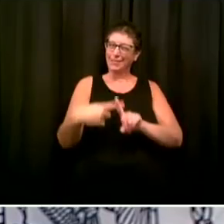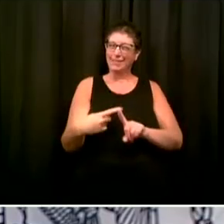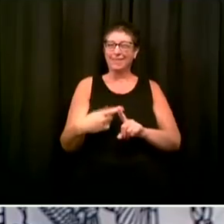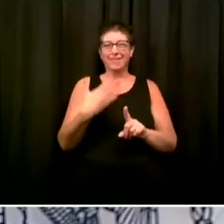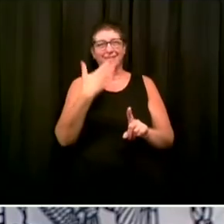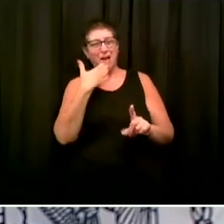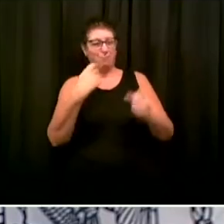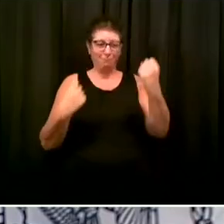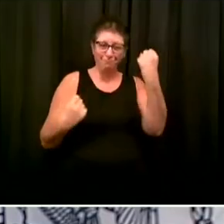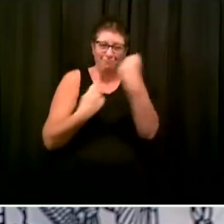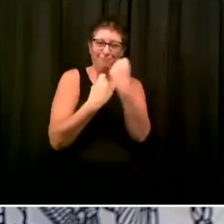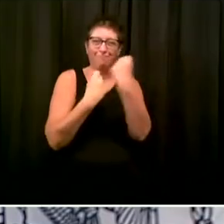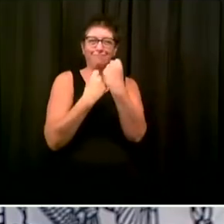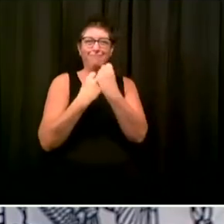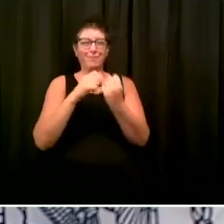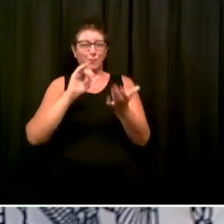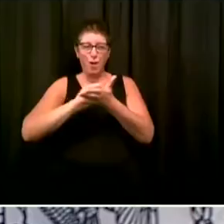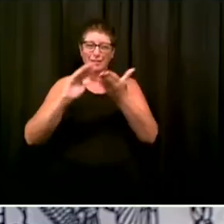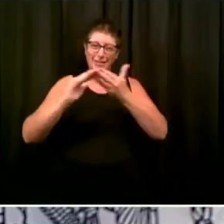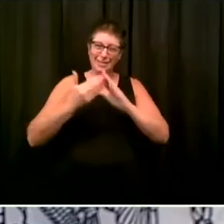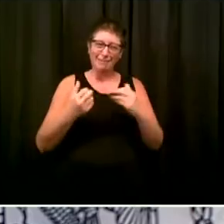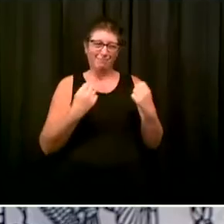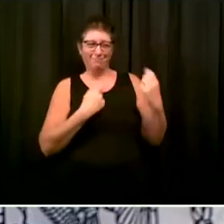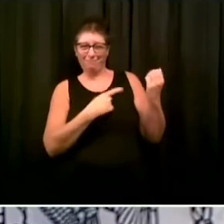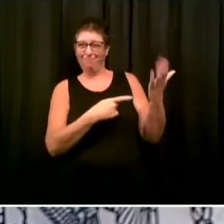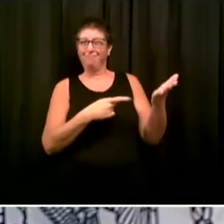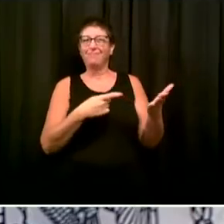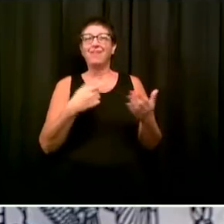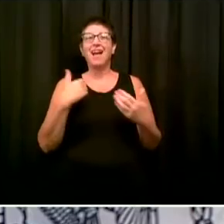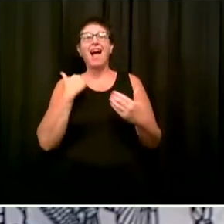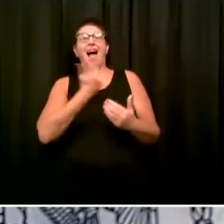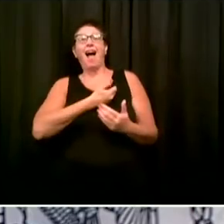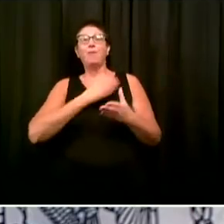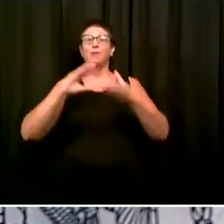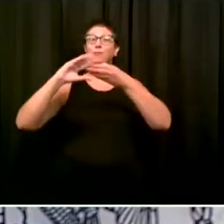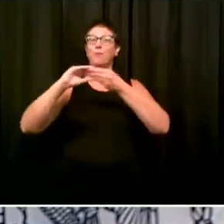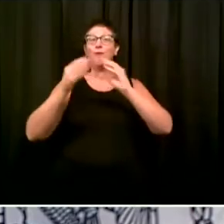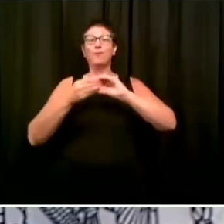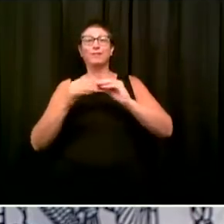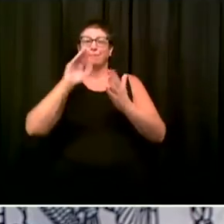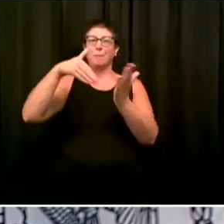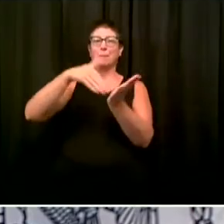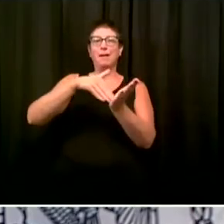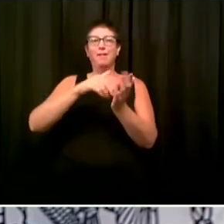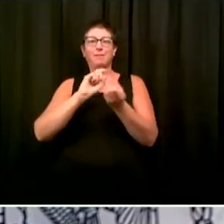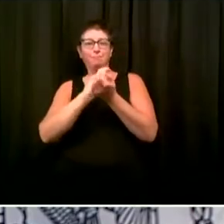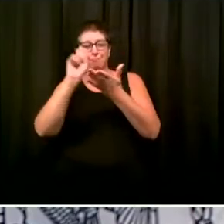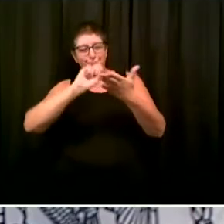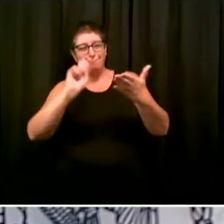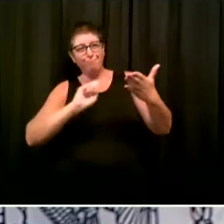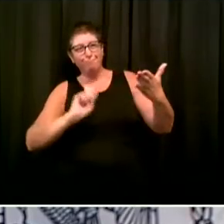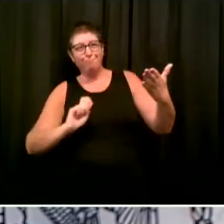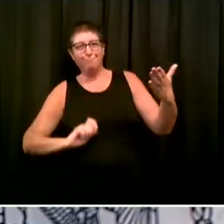FIGHT THROUGH THINGS. THAT IS WHAT WE DO. RIGHT NOW THE IS A